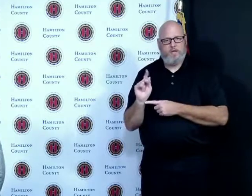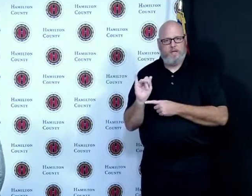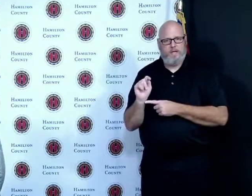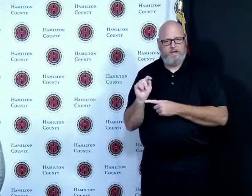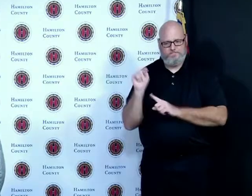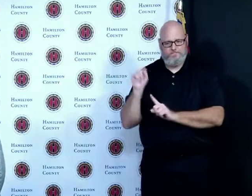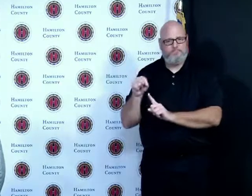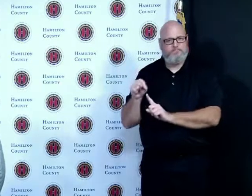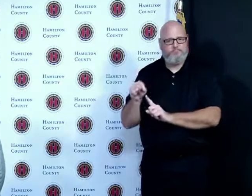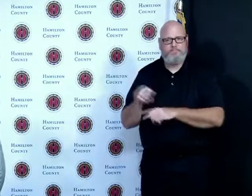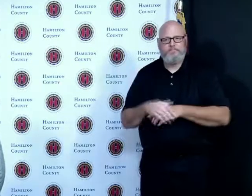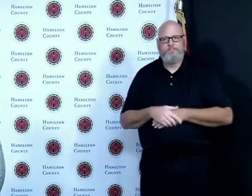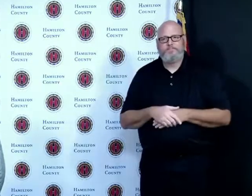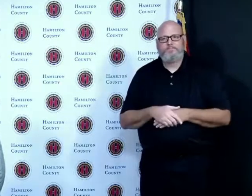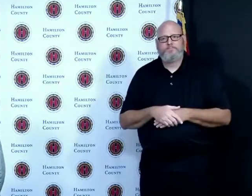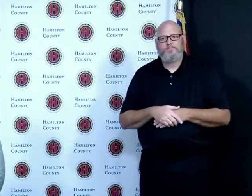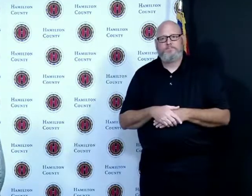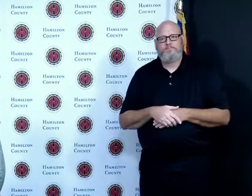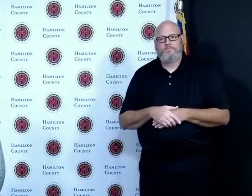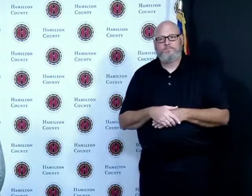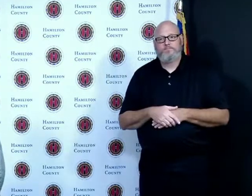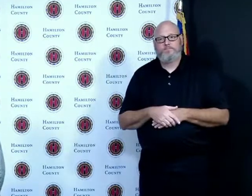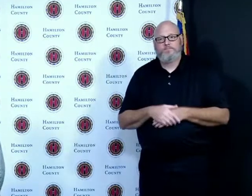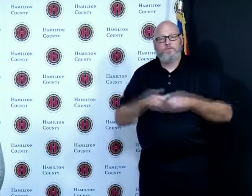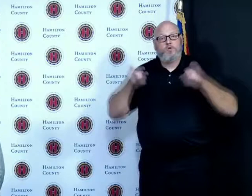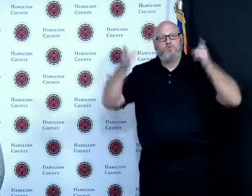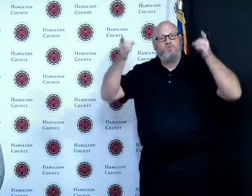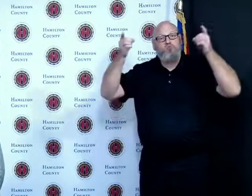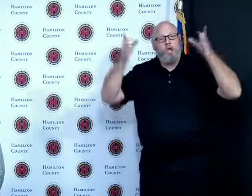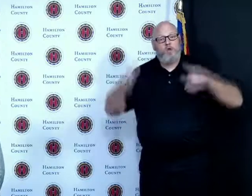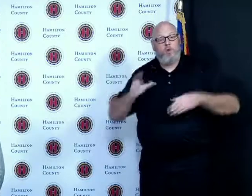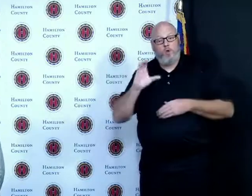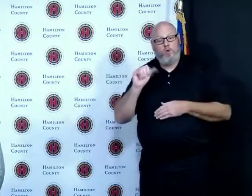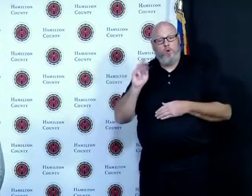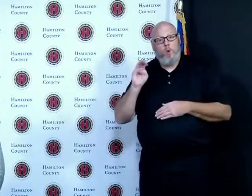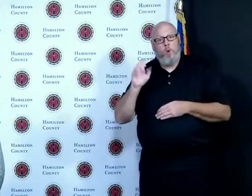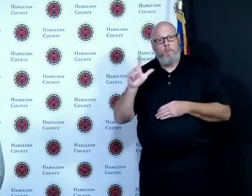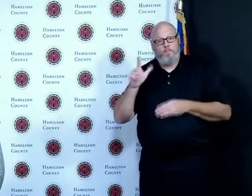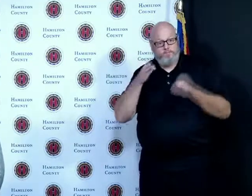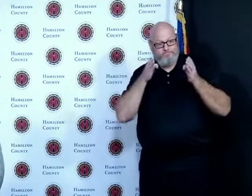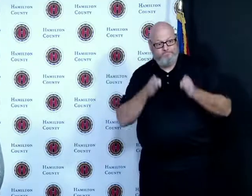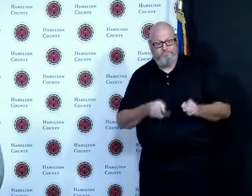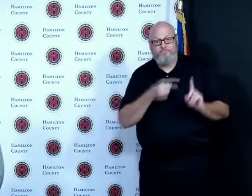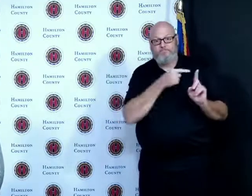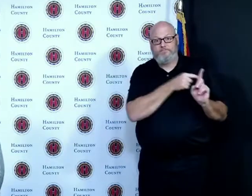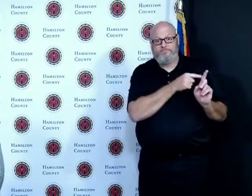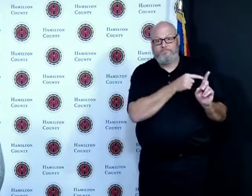found is communication is is the biggest barrier you can get communication messages from your